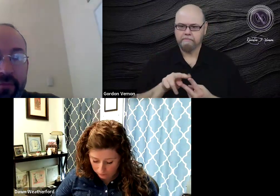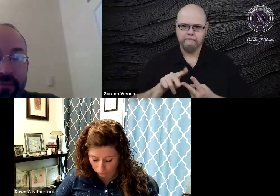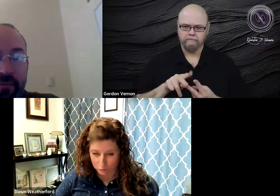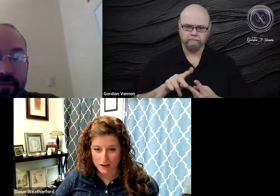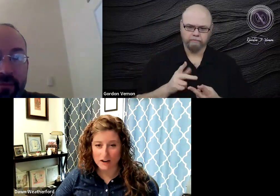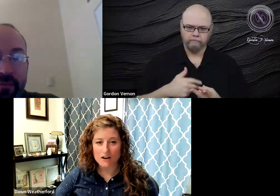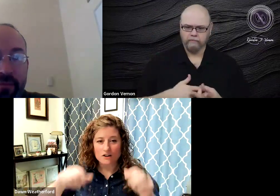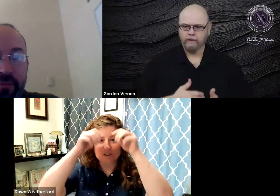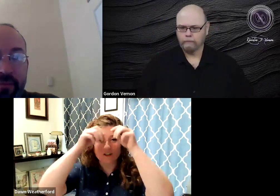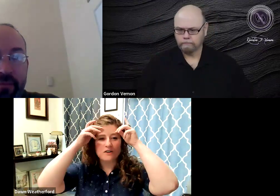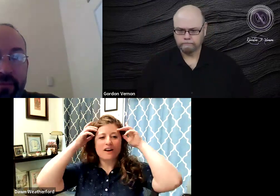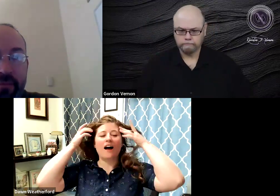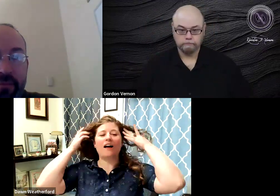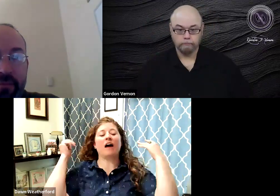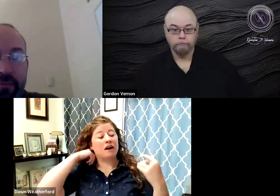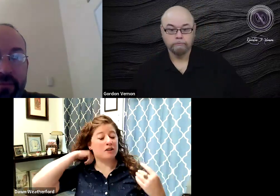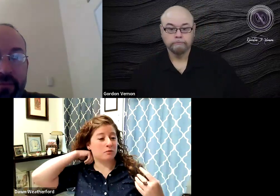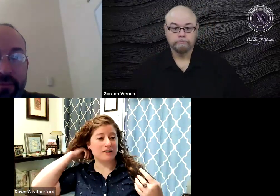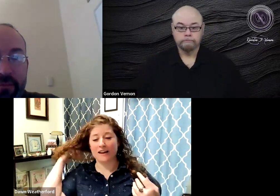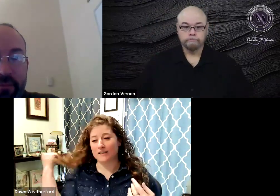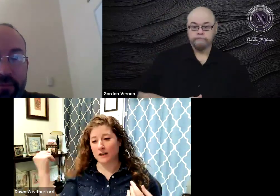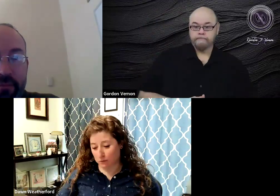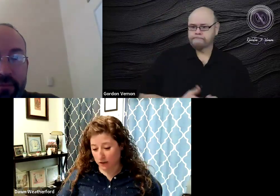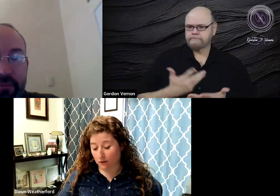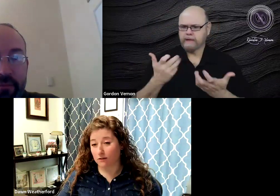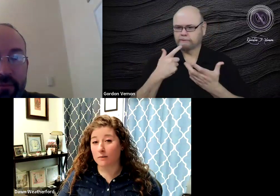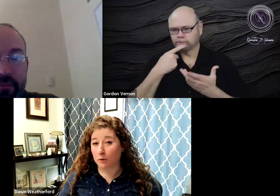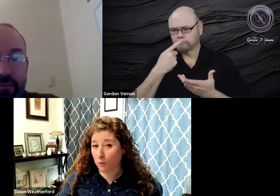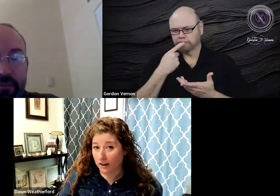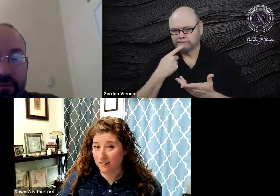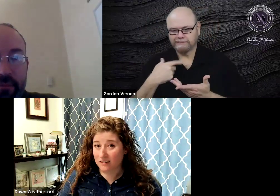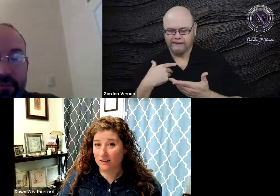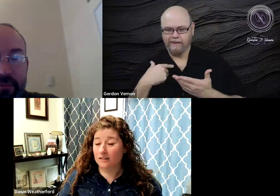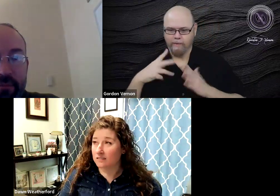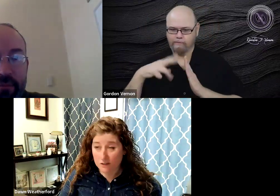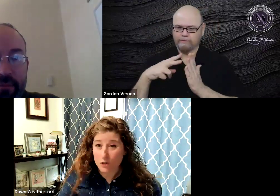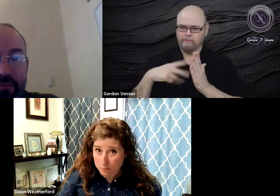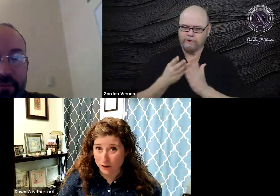tolerance, but also objective measures. We wanted to get both sides basically.